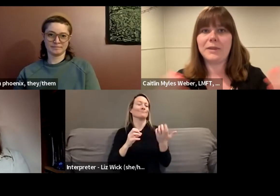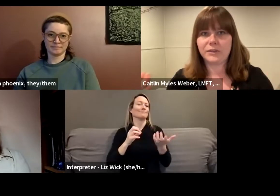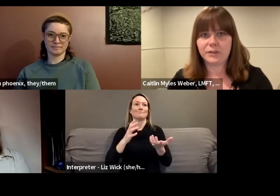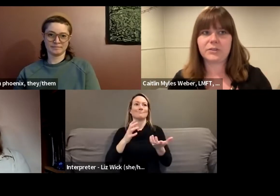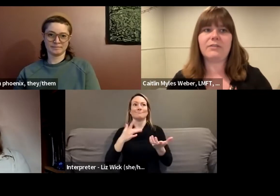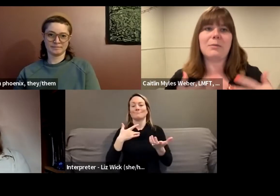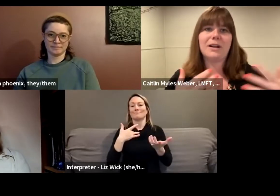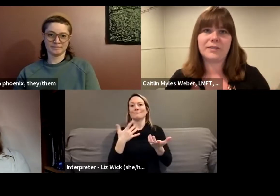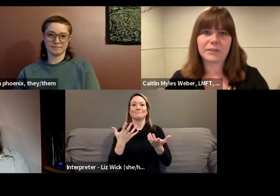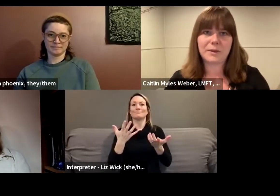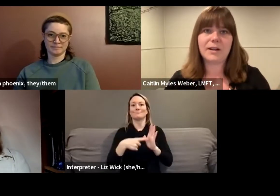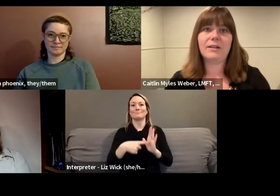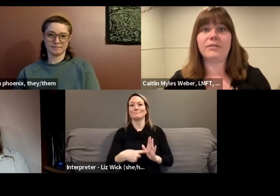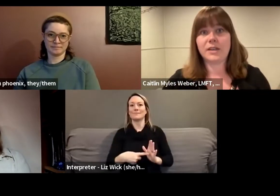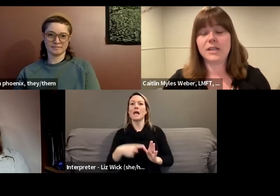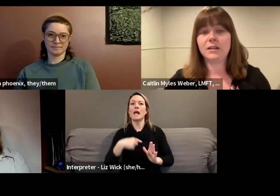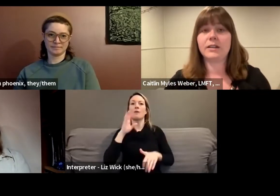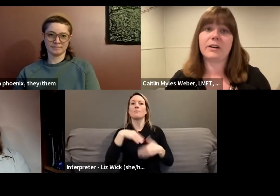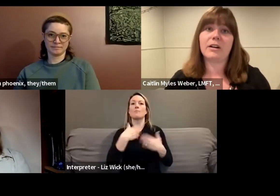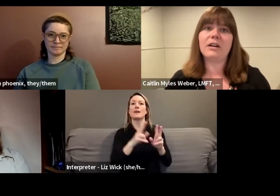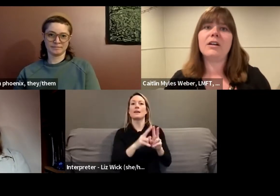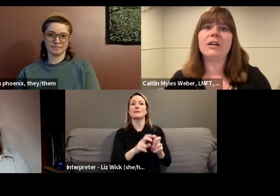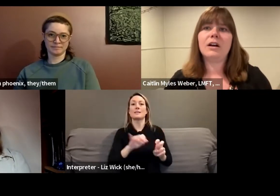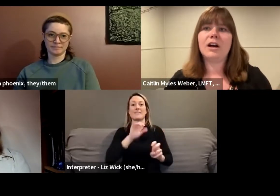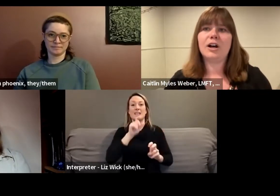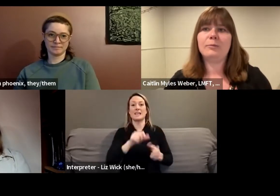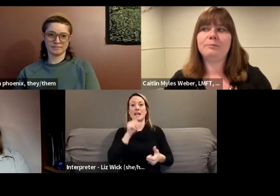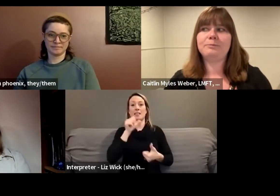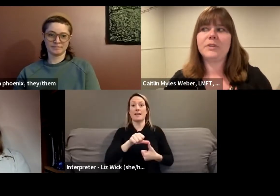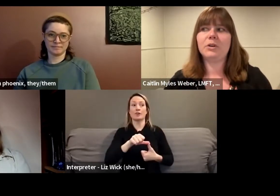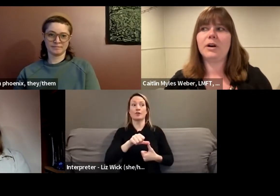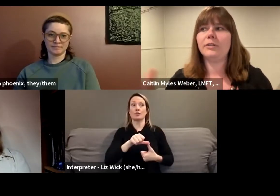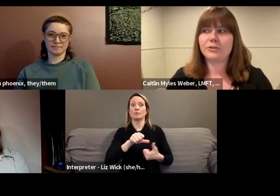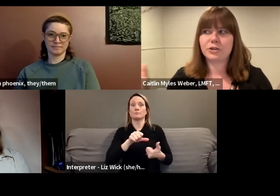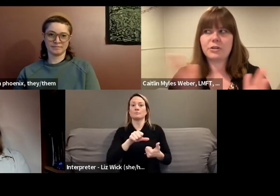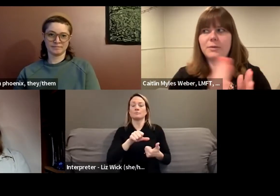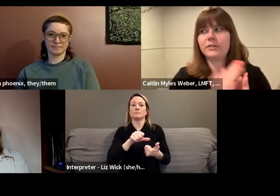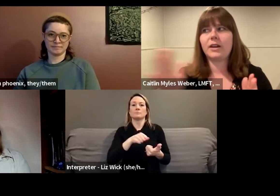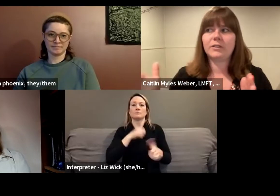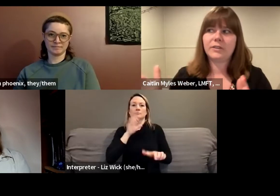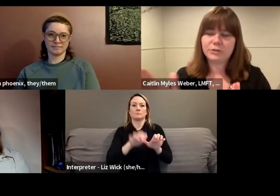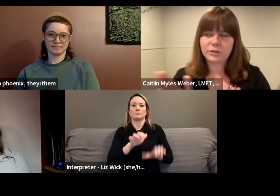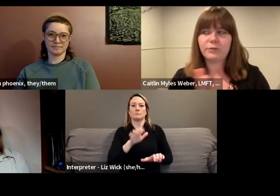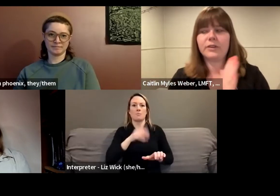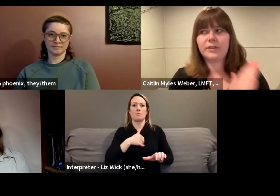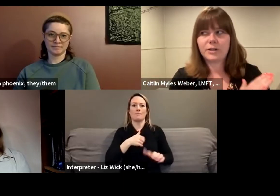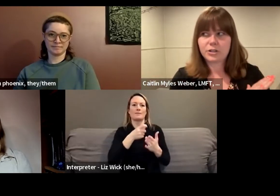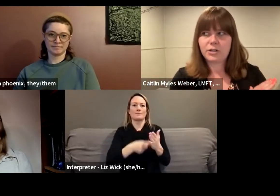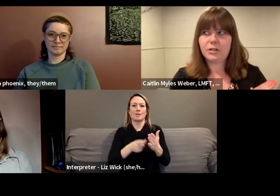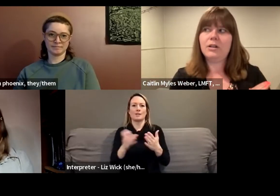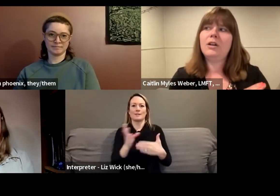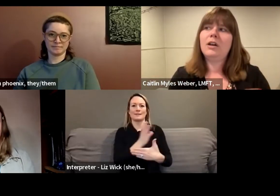I basically just give them an assessment and if they need a letter, you know, I'll charge them on a sliding scale just for the session.